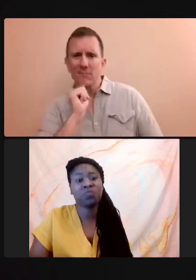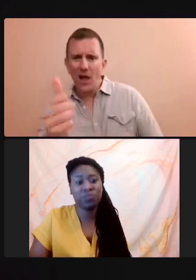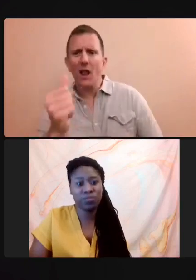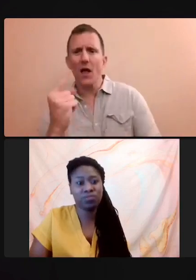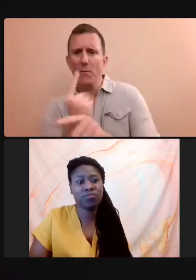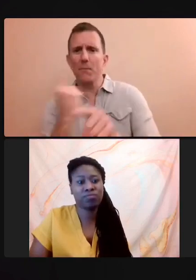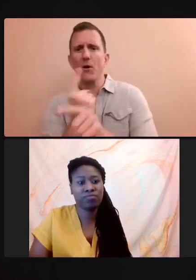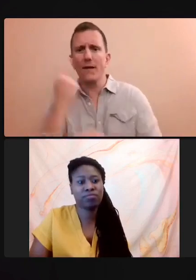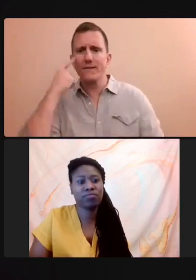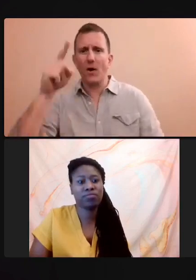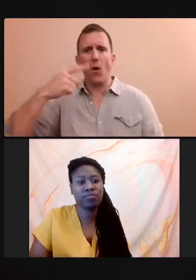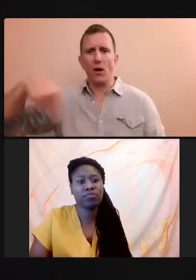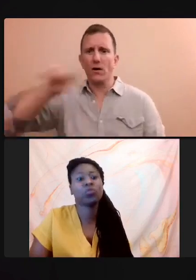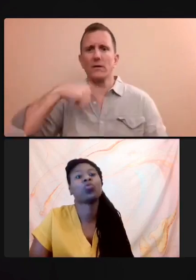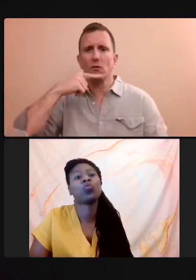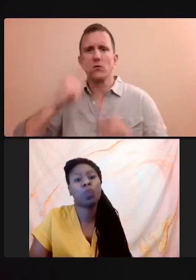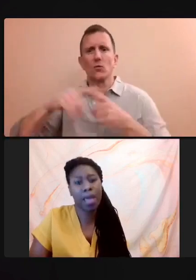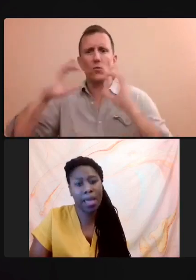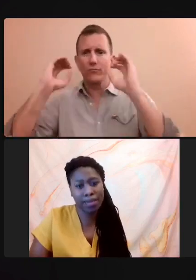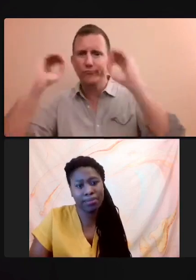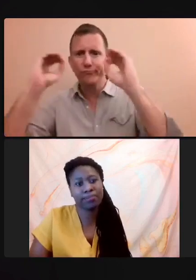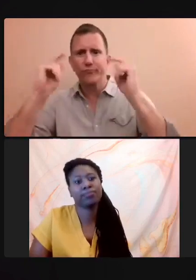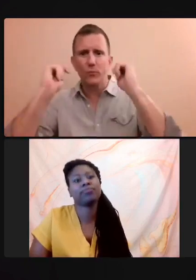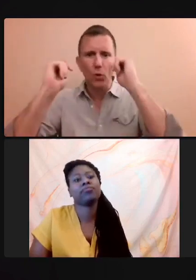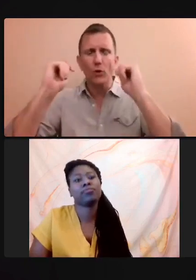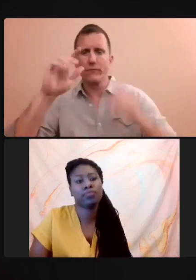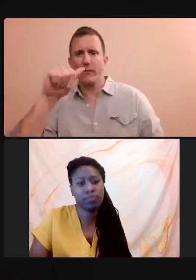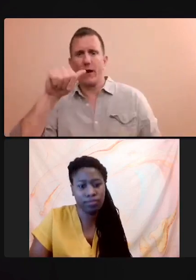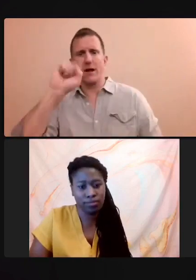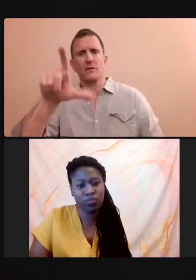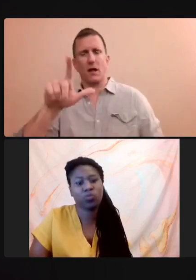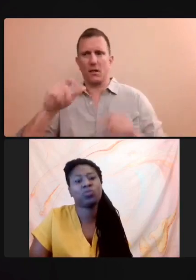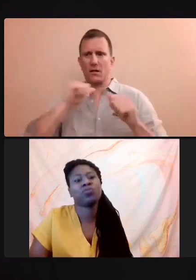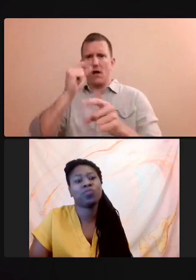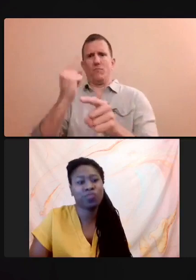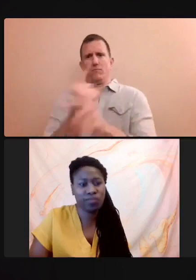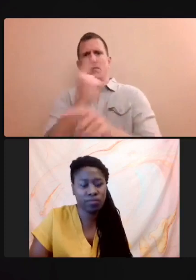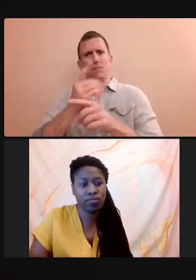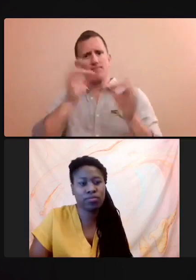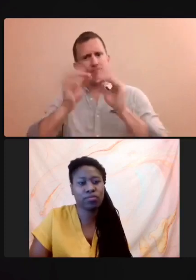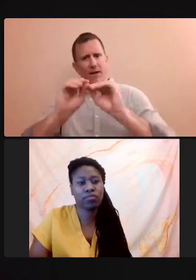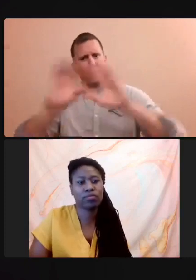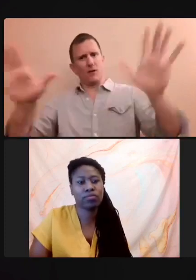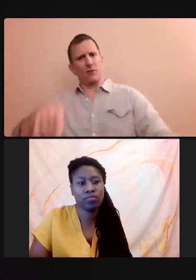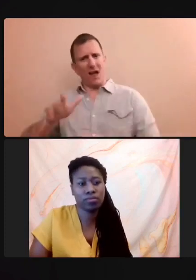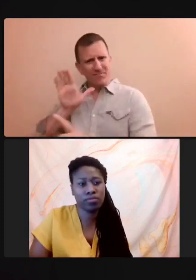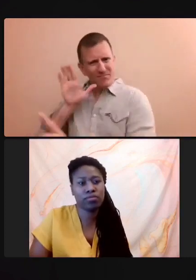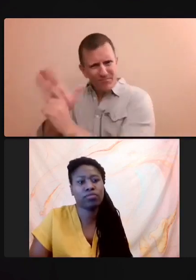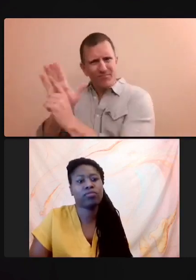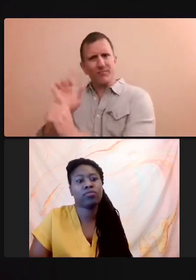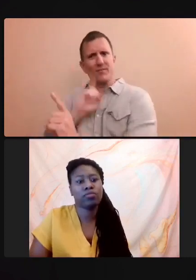One person that has gained a lot of attention lately and that people are thinking that that's cool.